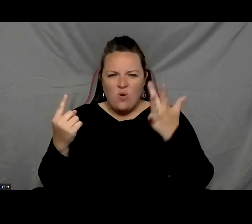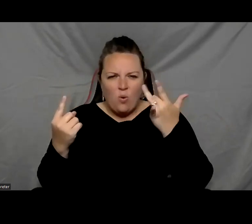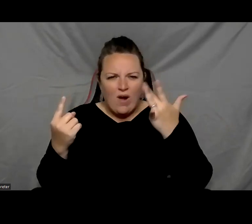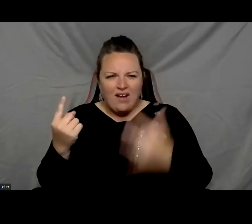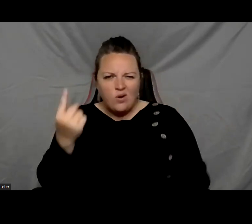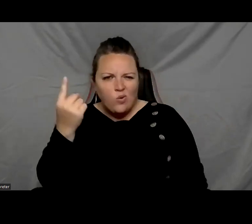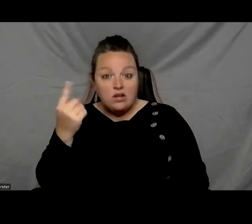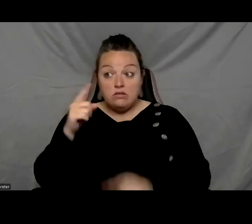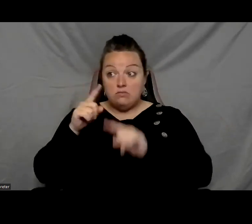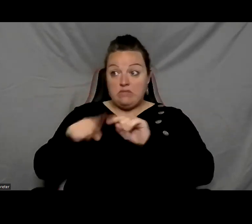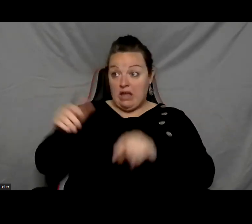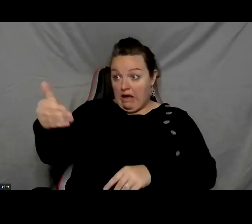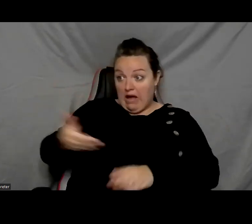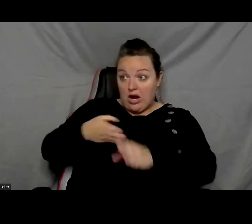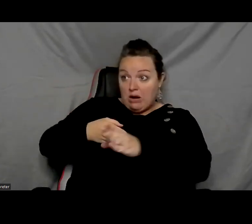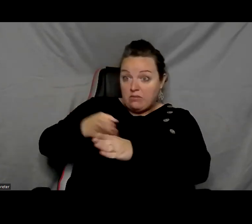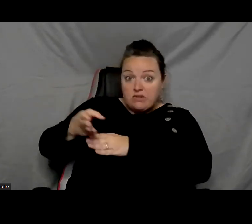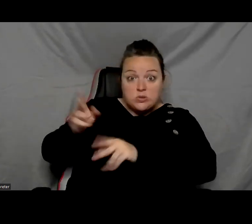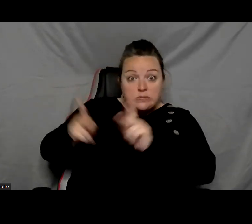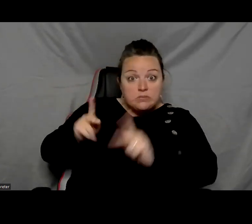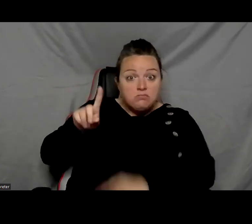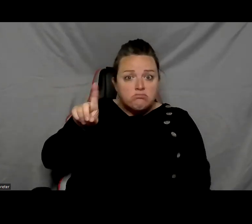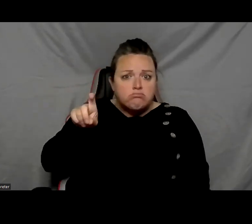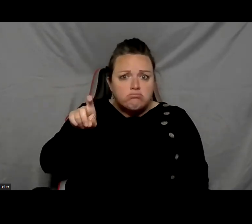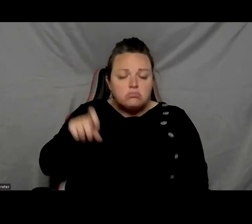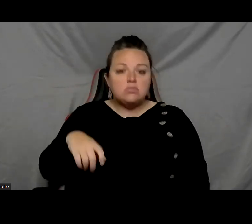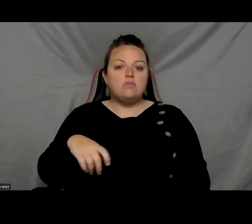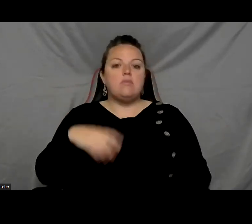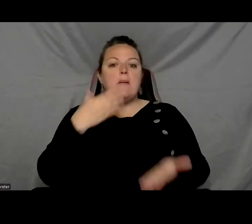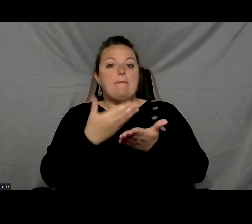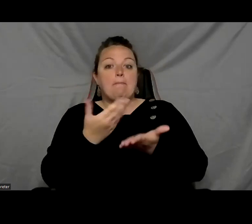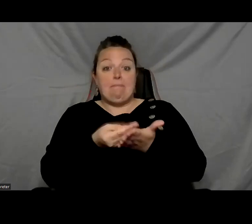the professional people to do it? Are they not getting the reimbursement rates? What's